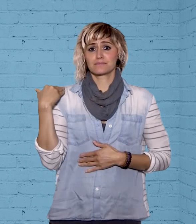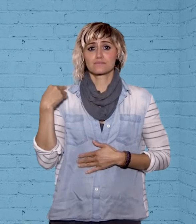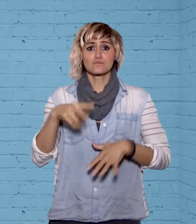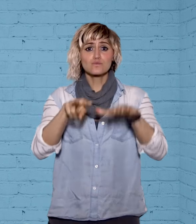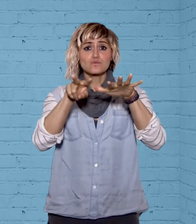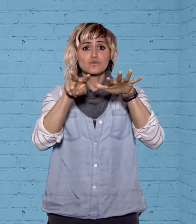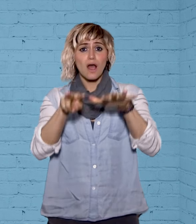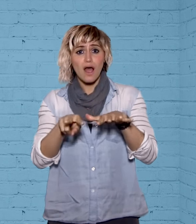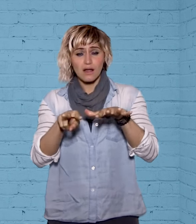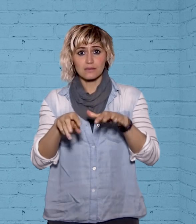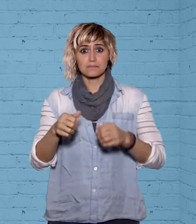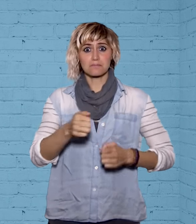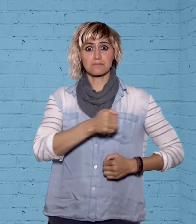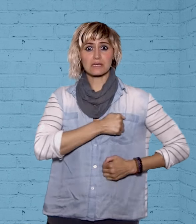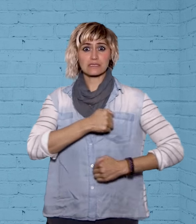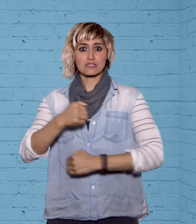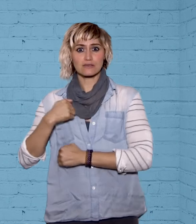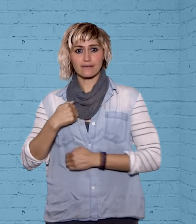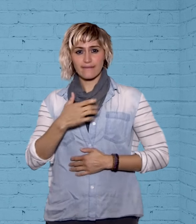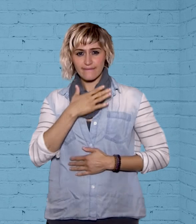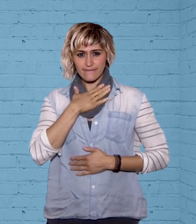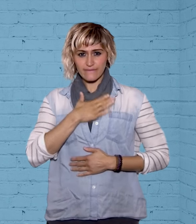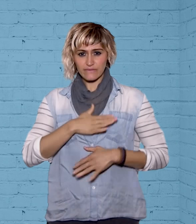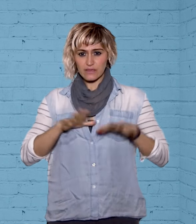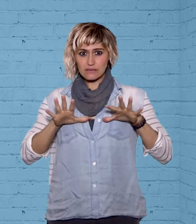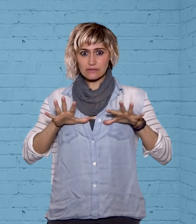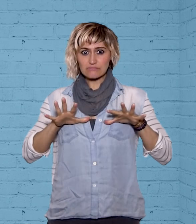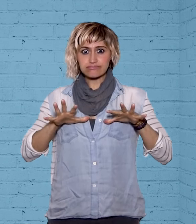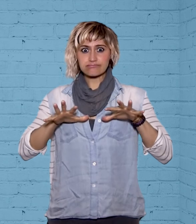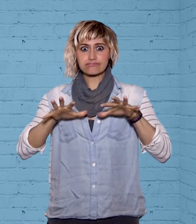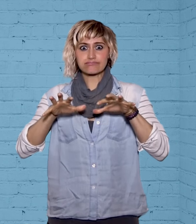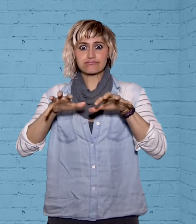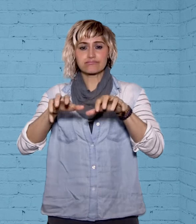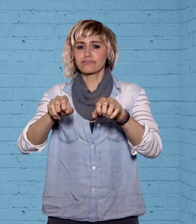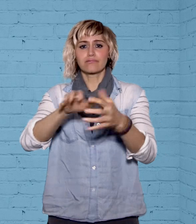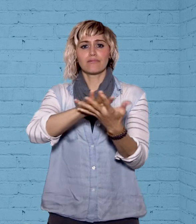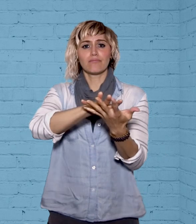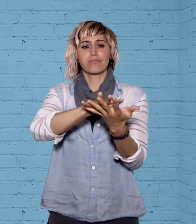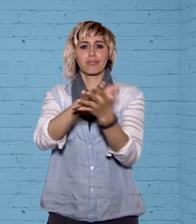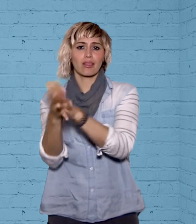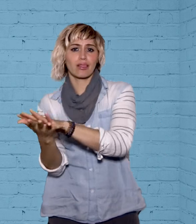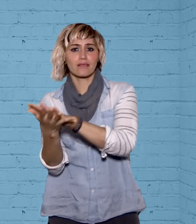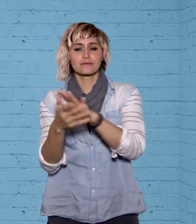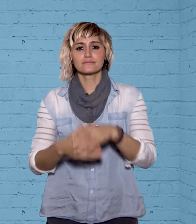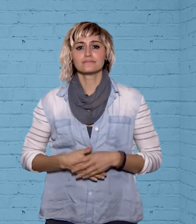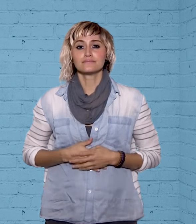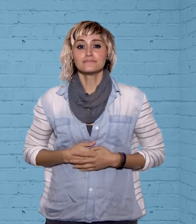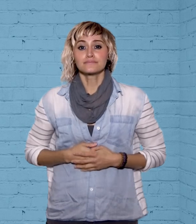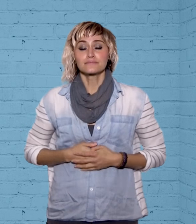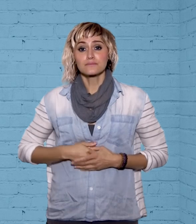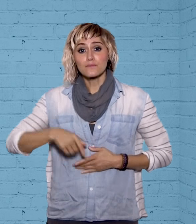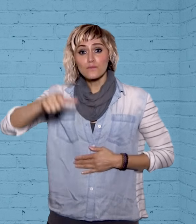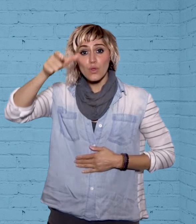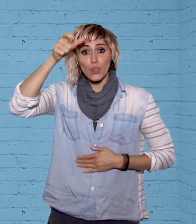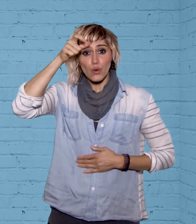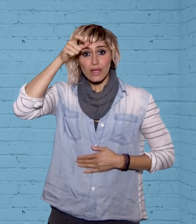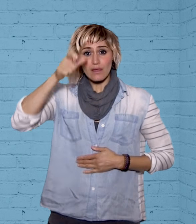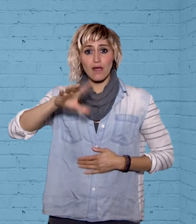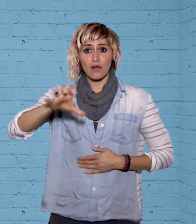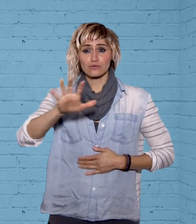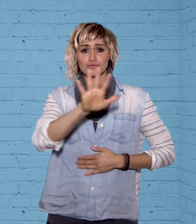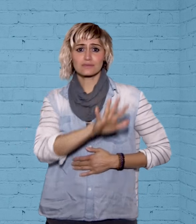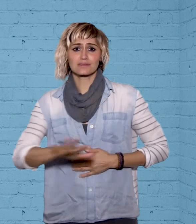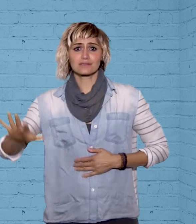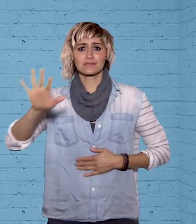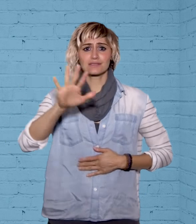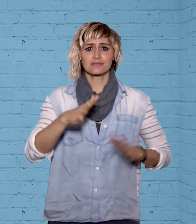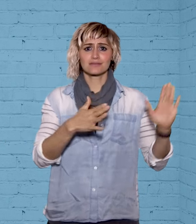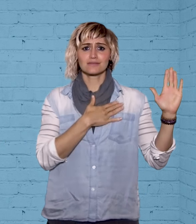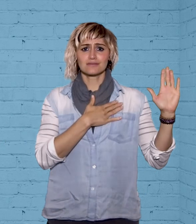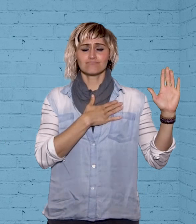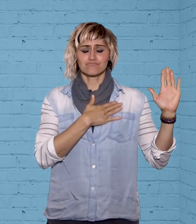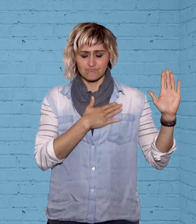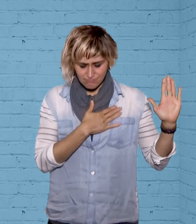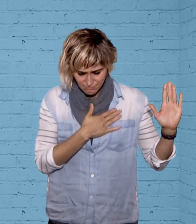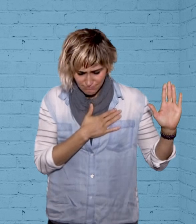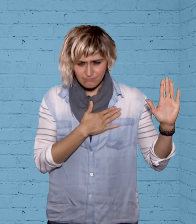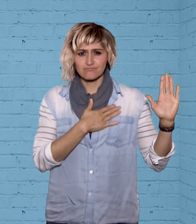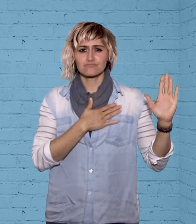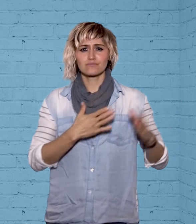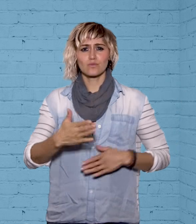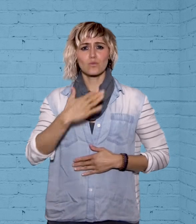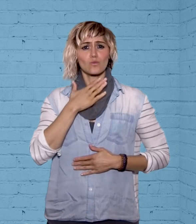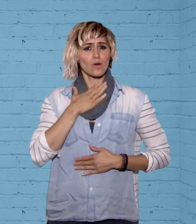attack in the international airport and the July